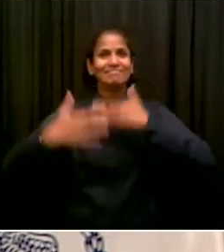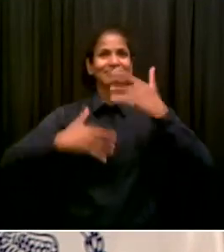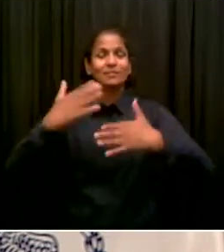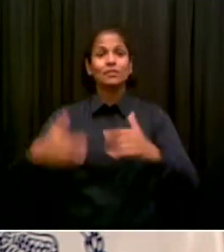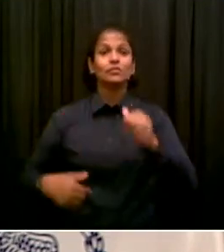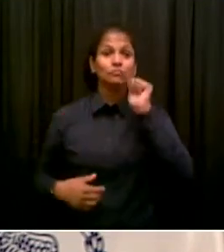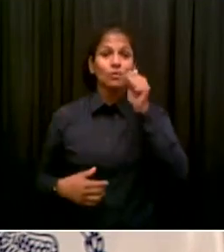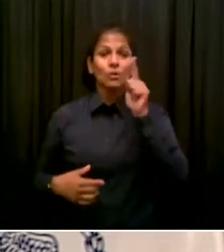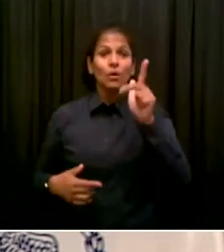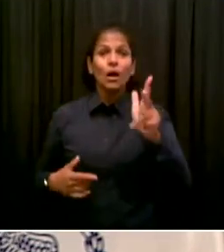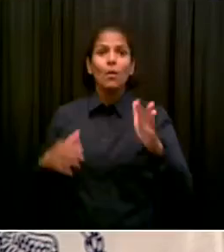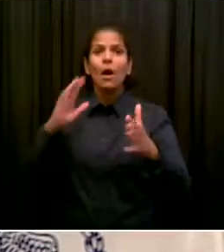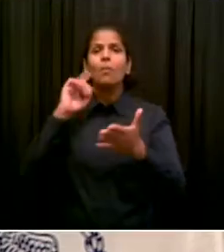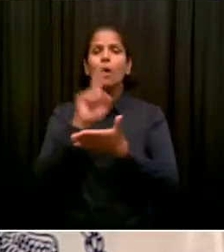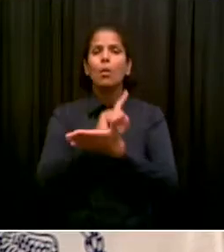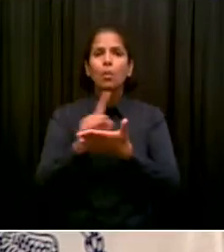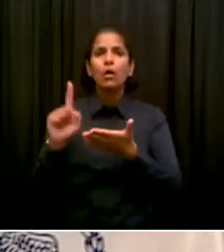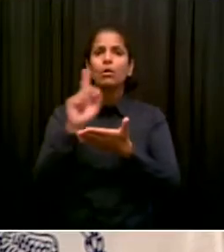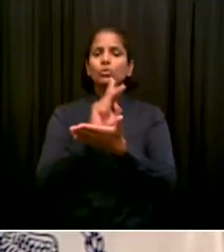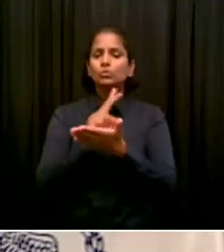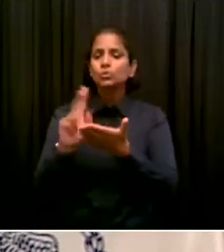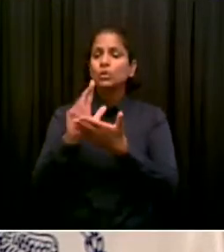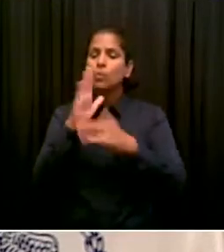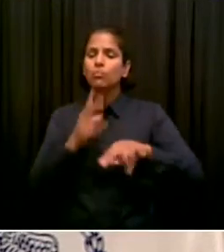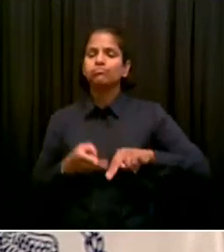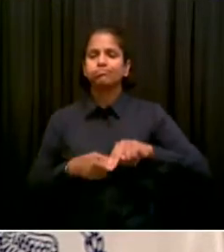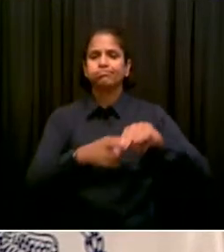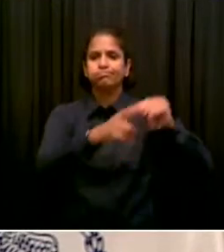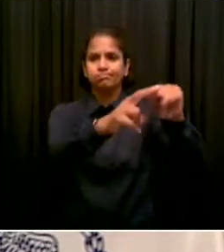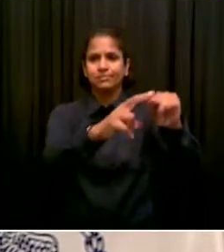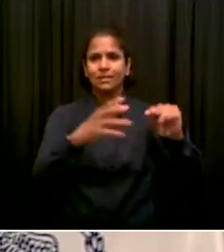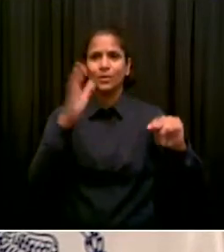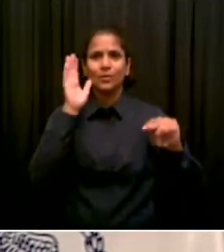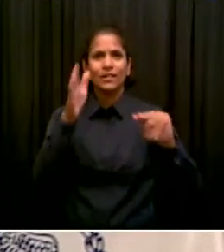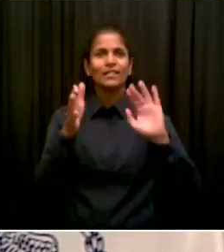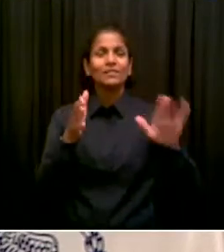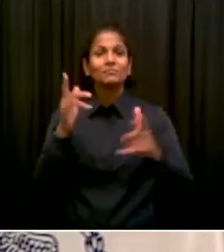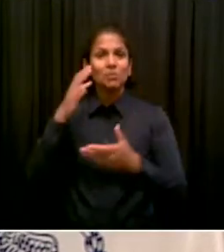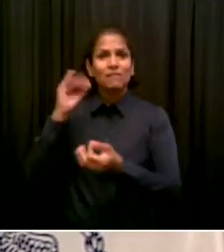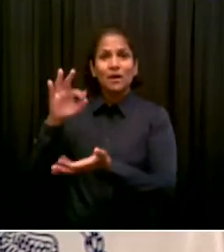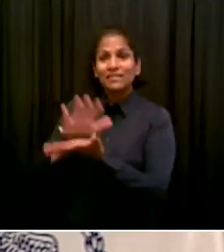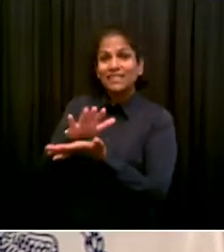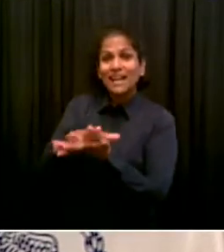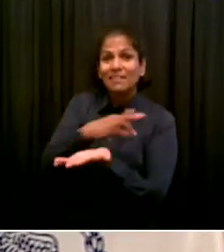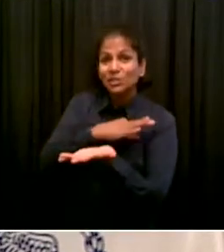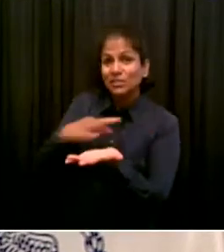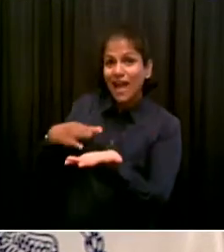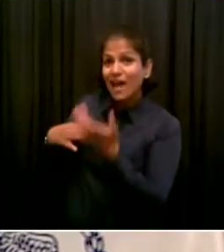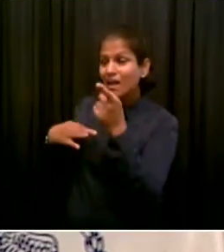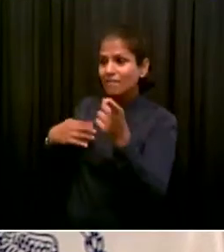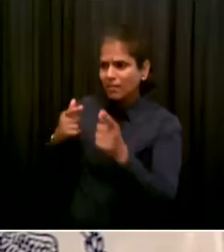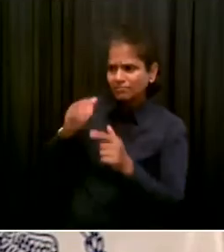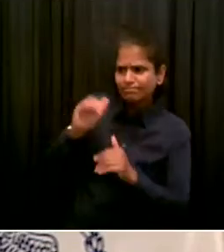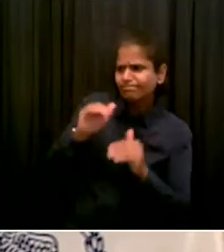AND READY TO LEARN. SCHOOLS ARE GOING TO BE REACHING OUT, HAVING